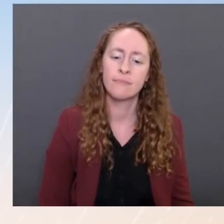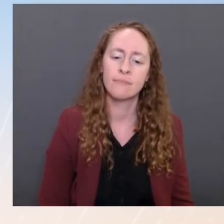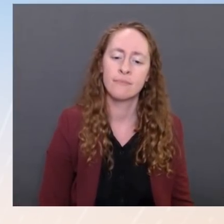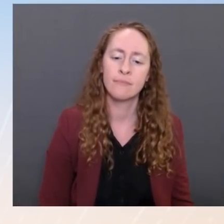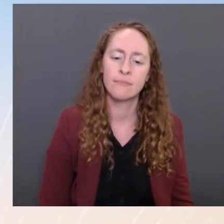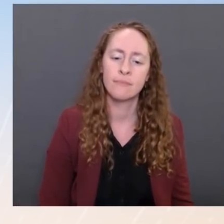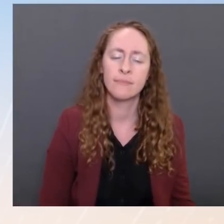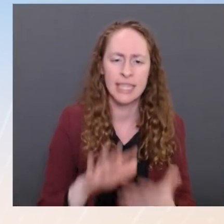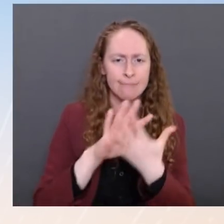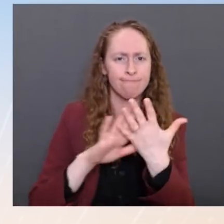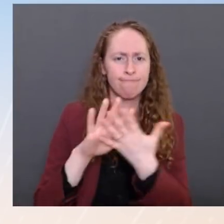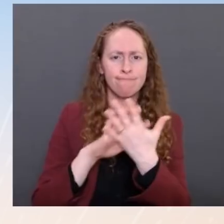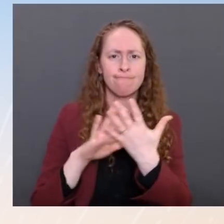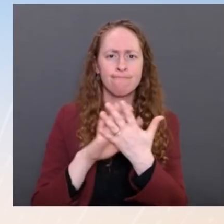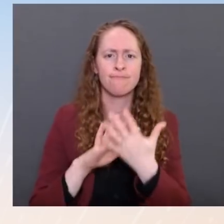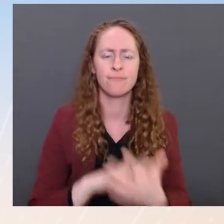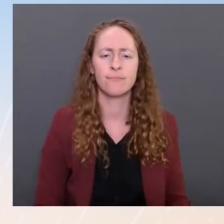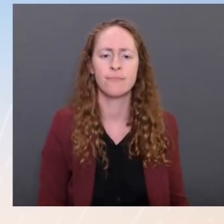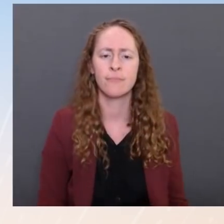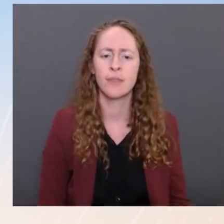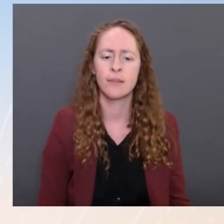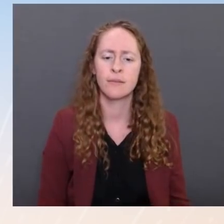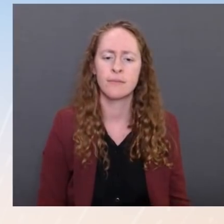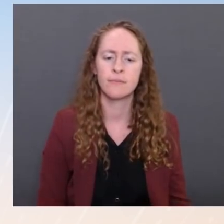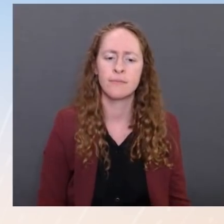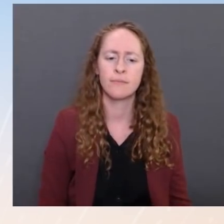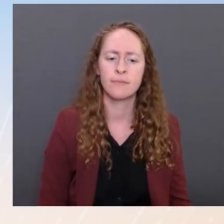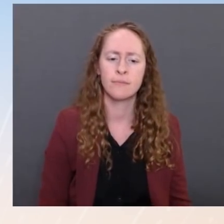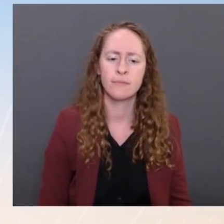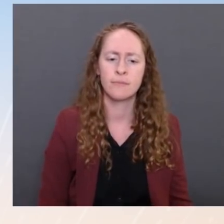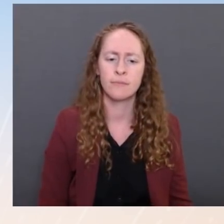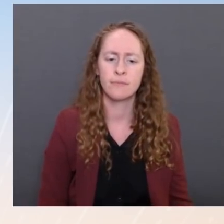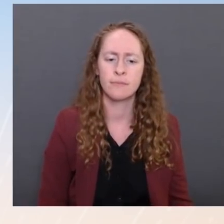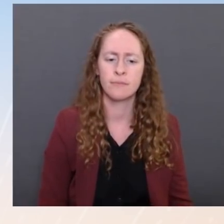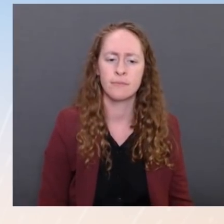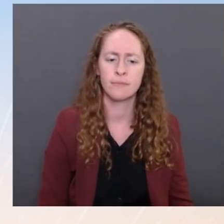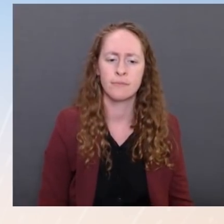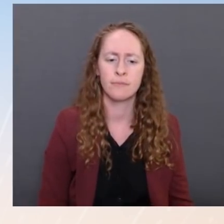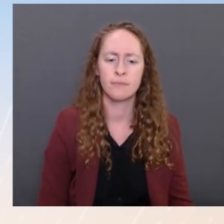policy. And he's the first administration to be -- raise it to the leadership level.